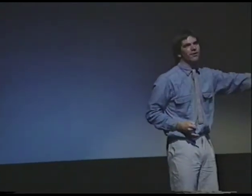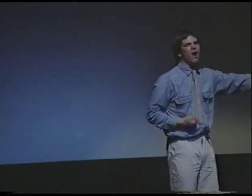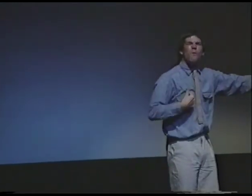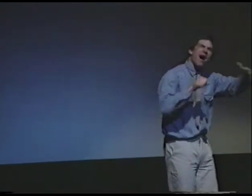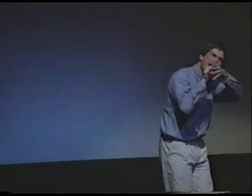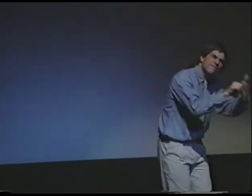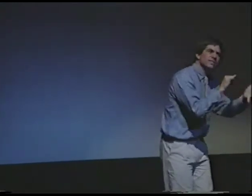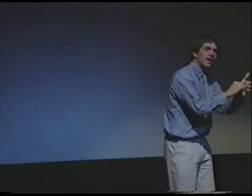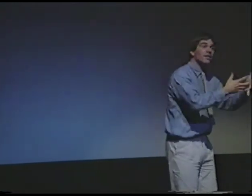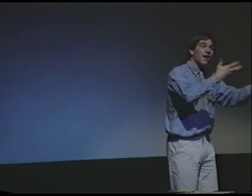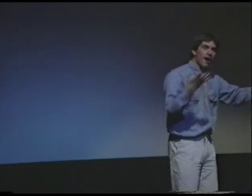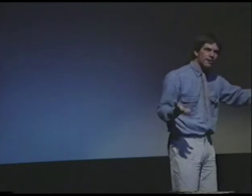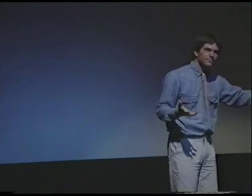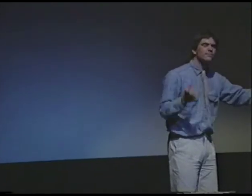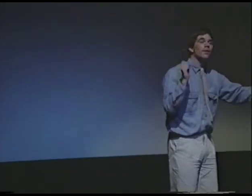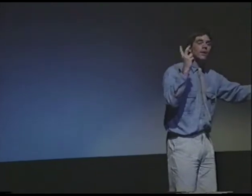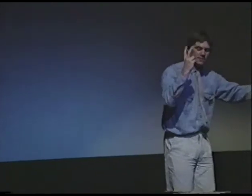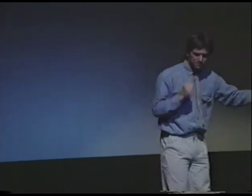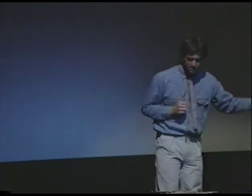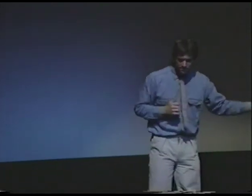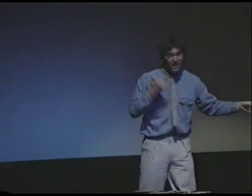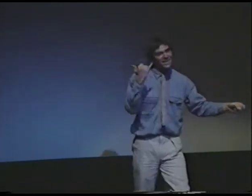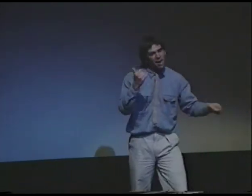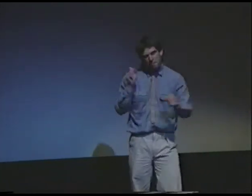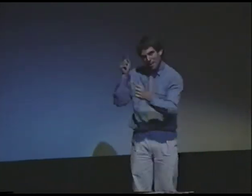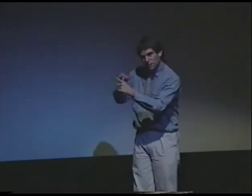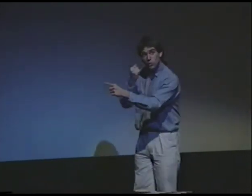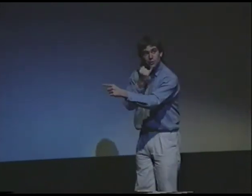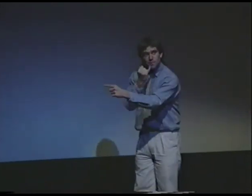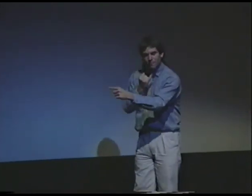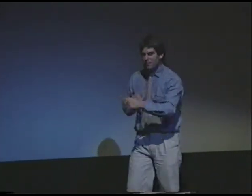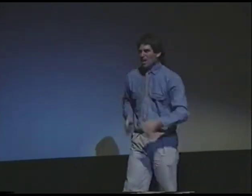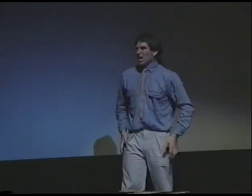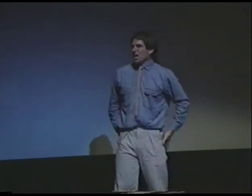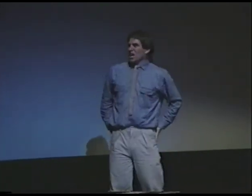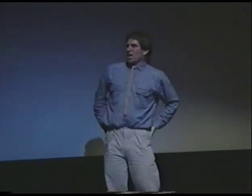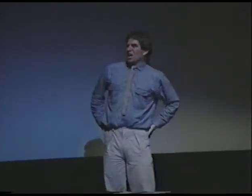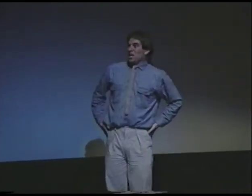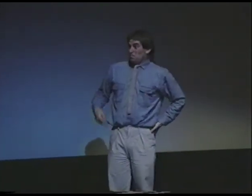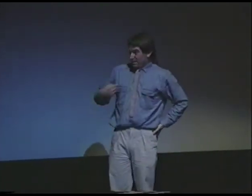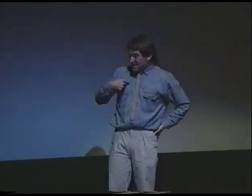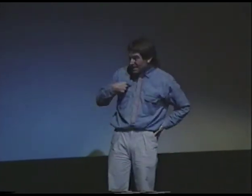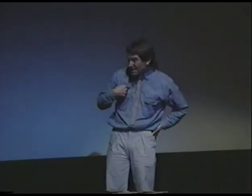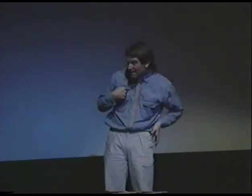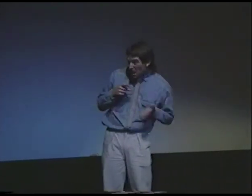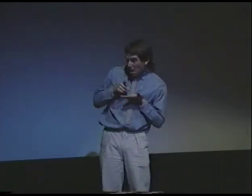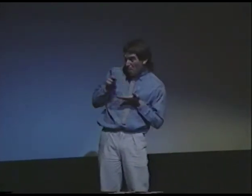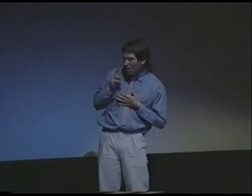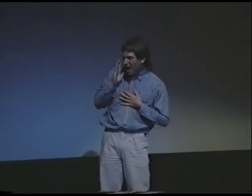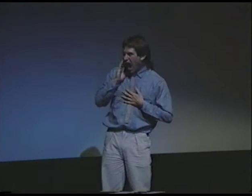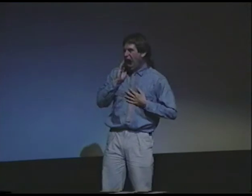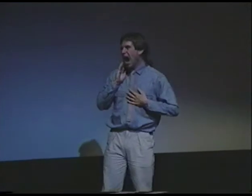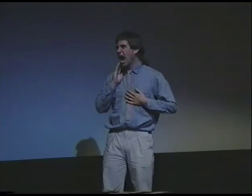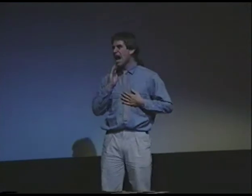That's art. I'd like to emphasize that a lot. Now, back to Jim. Me?